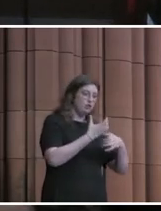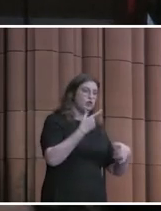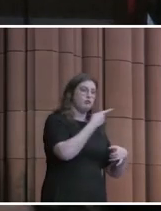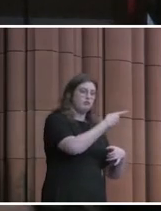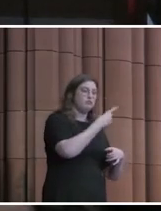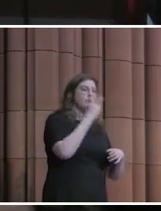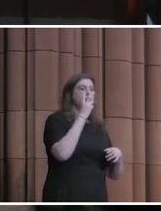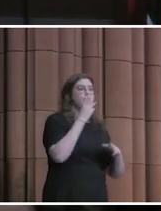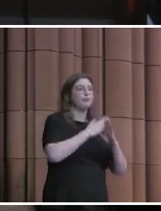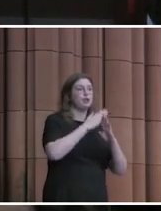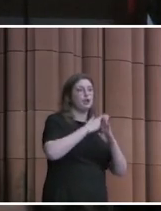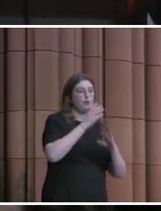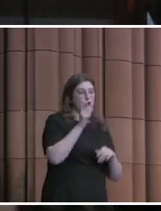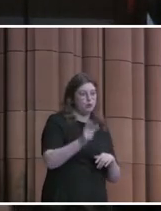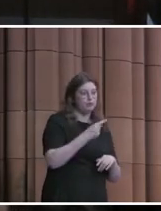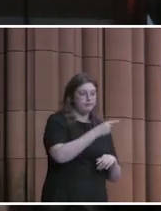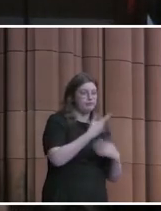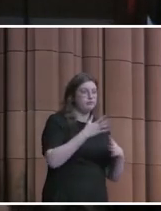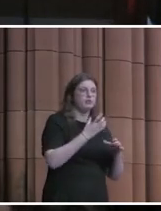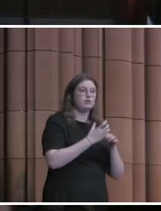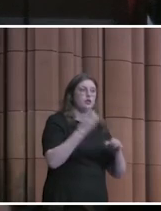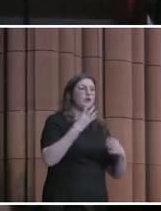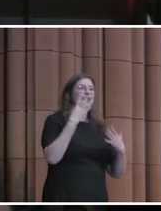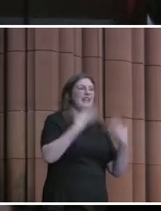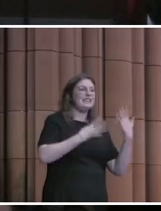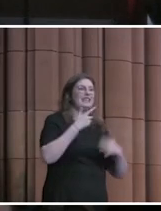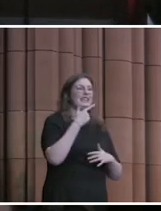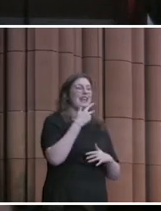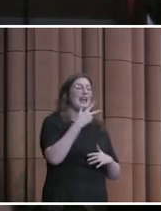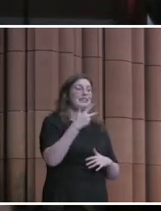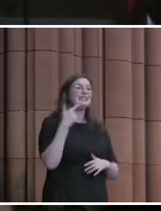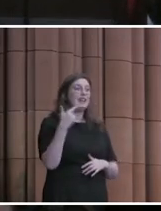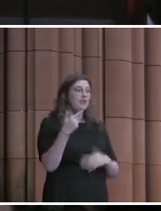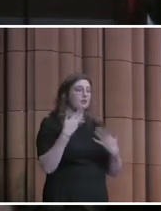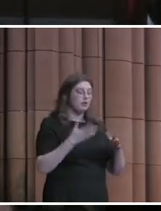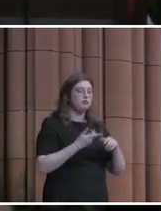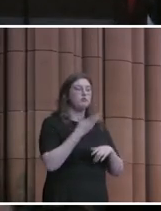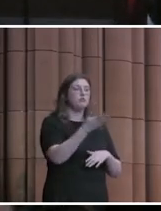from this institution in 1987, he went off to do a PhD at Cambridge